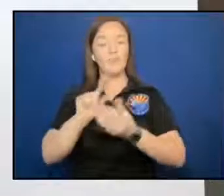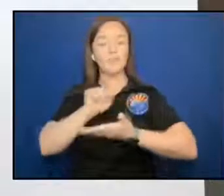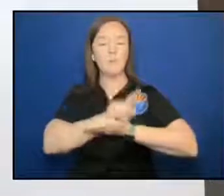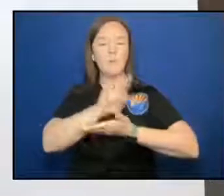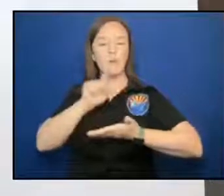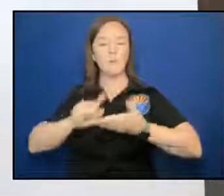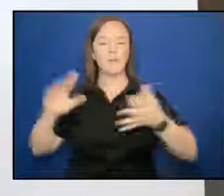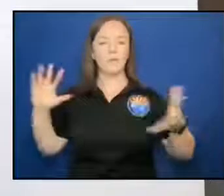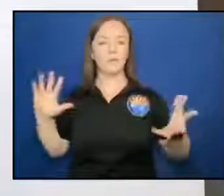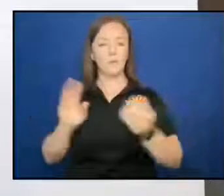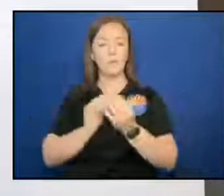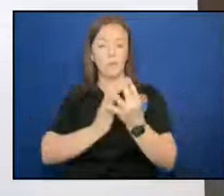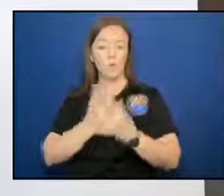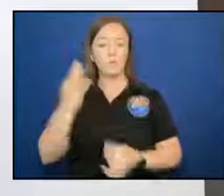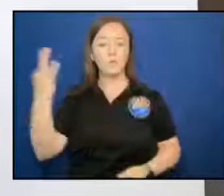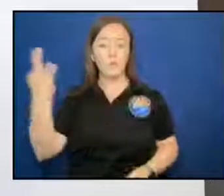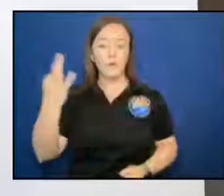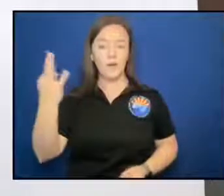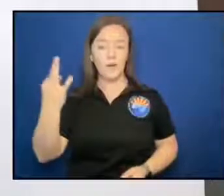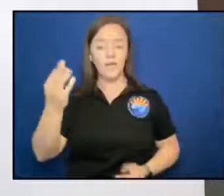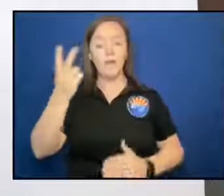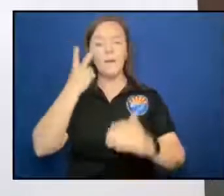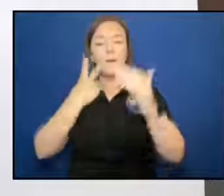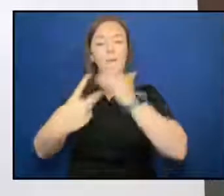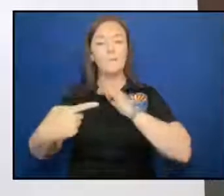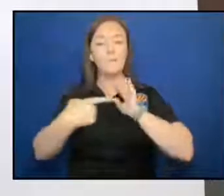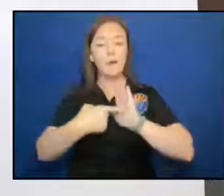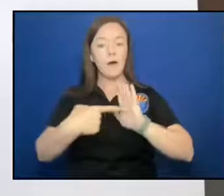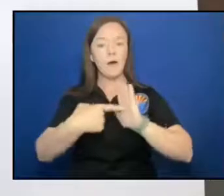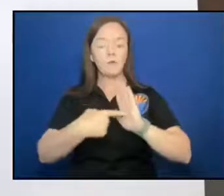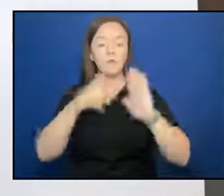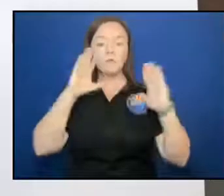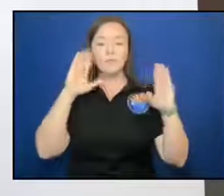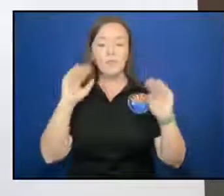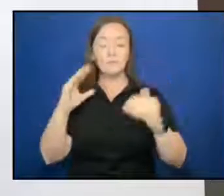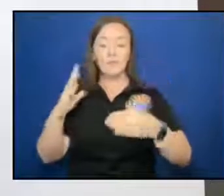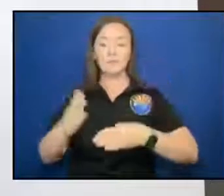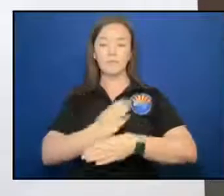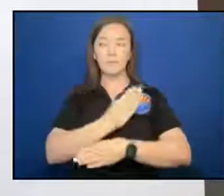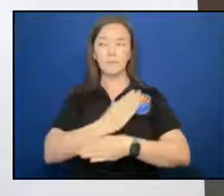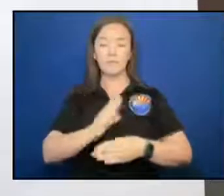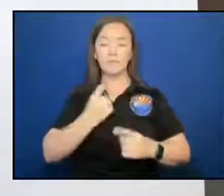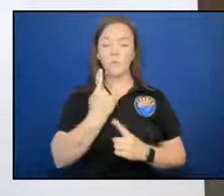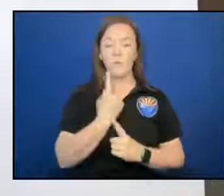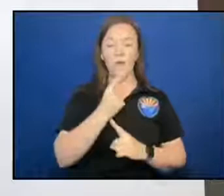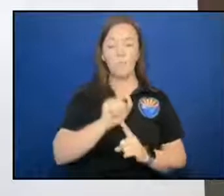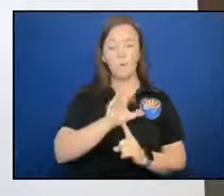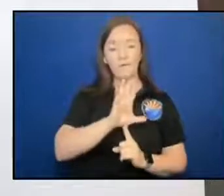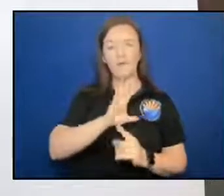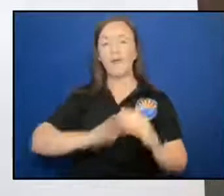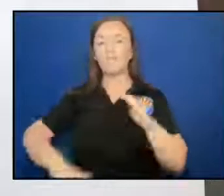: GOOD EVENING EVERYONE AND WELCOME, AND I AM ANDY GORELOW AND THE INCIDENT METEOROLOGIST, DOWN HERE ON THE HERMITS PEAK CALF CANYON SOUTH ZONE PART OF